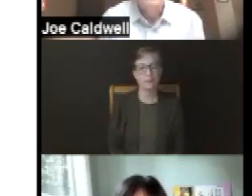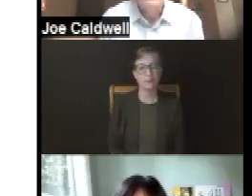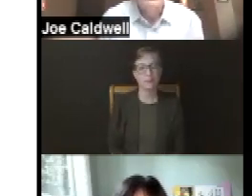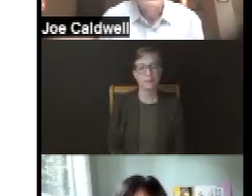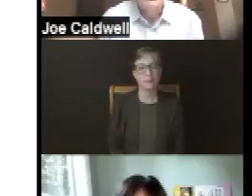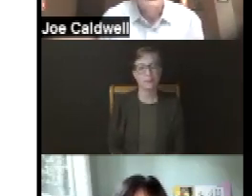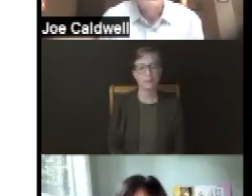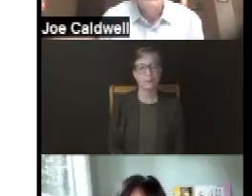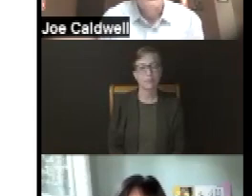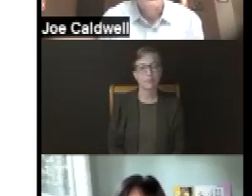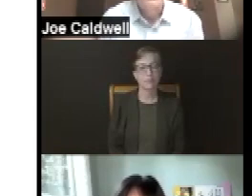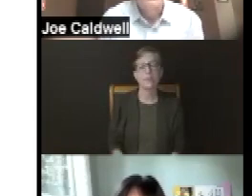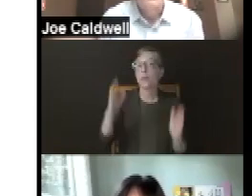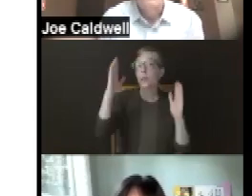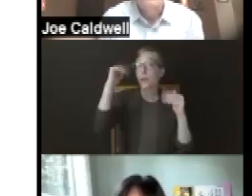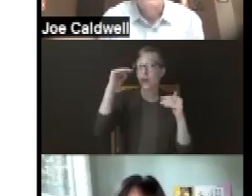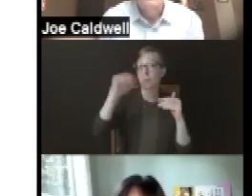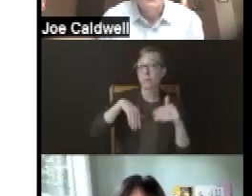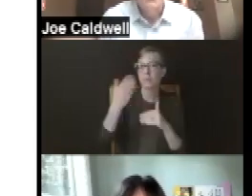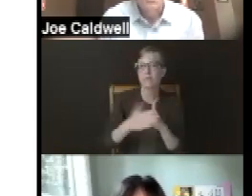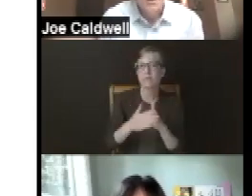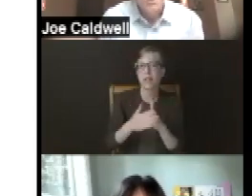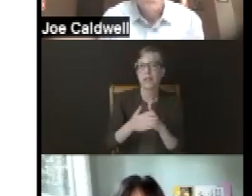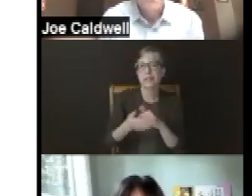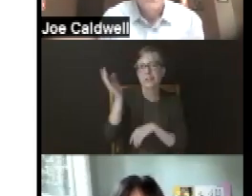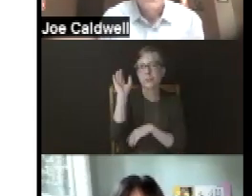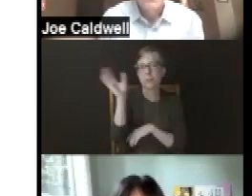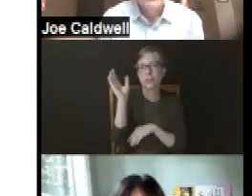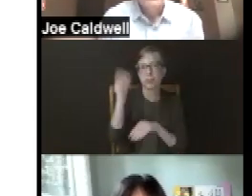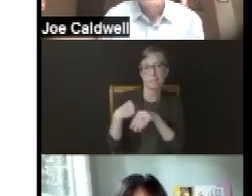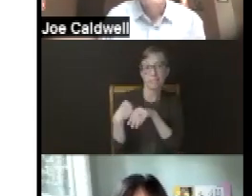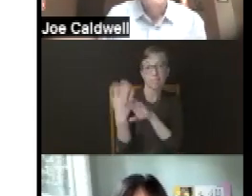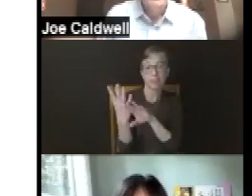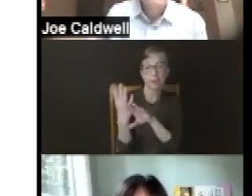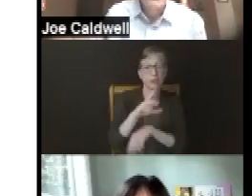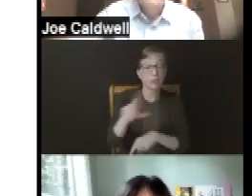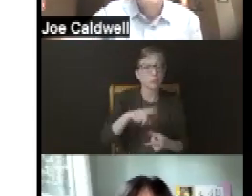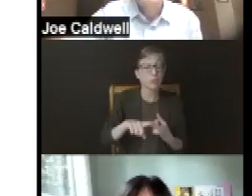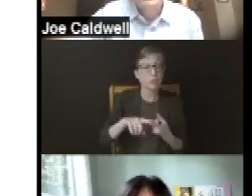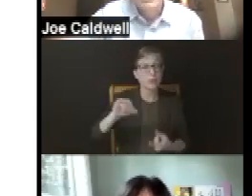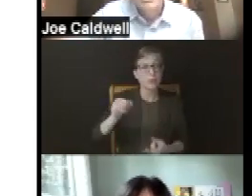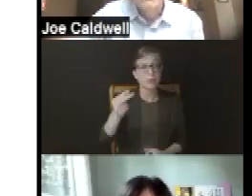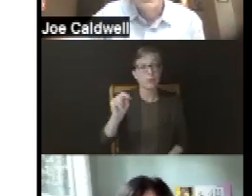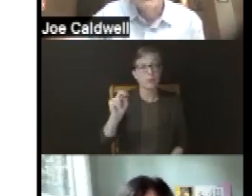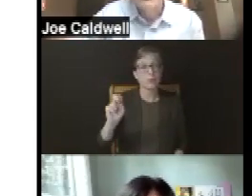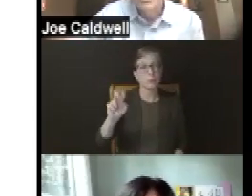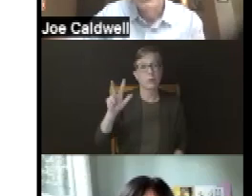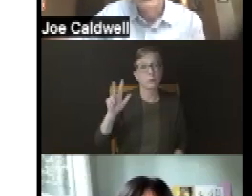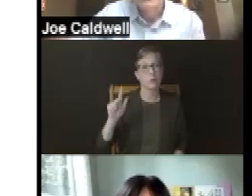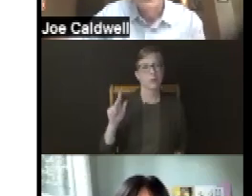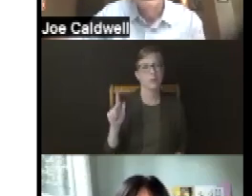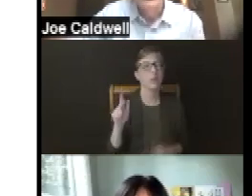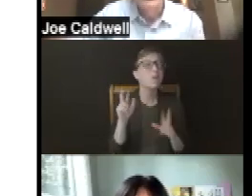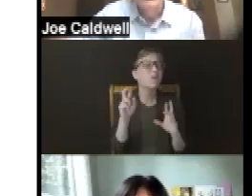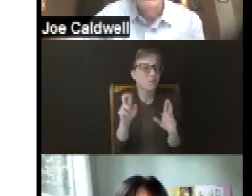which is going to be on June 23. On that webinar, we're going to have a panel discussion